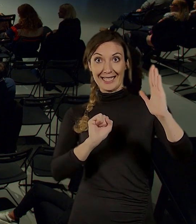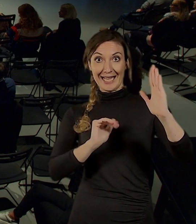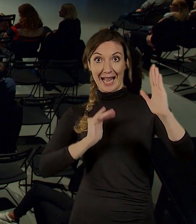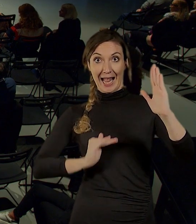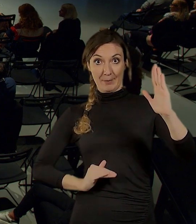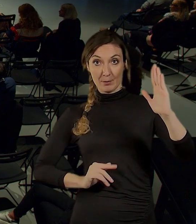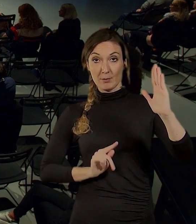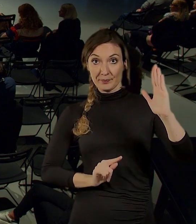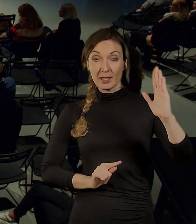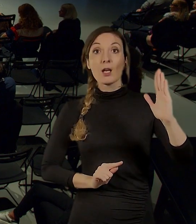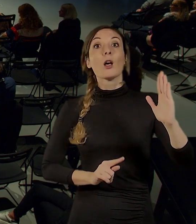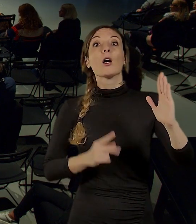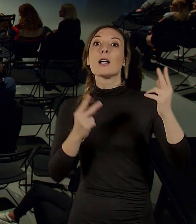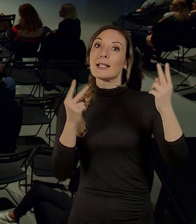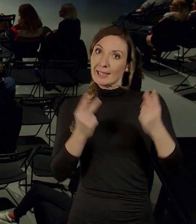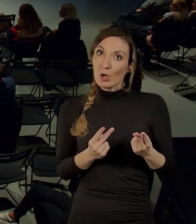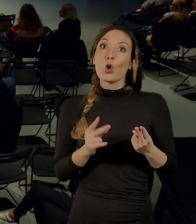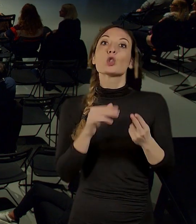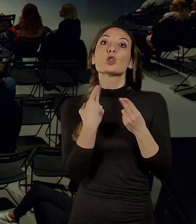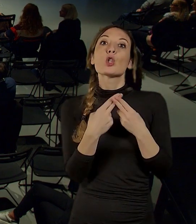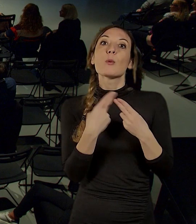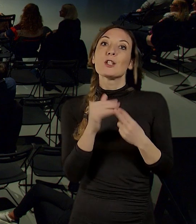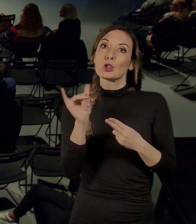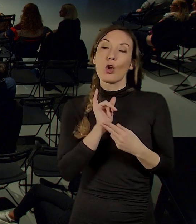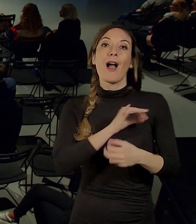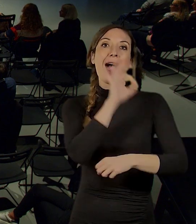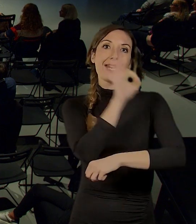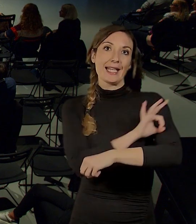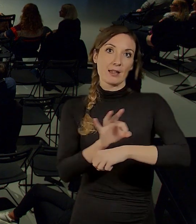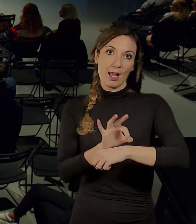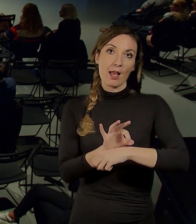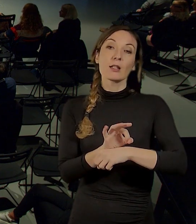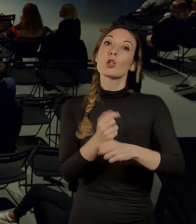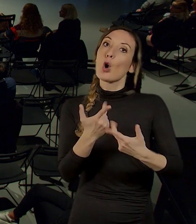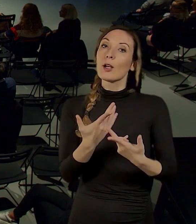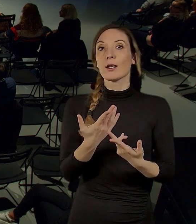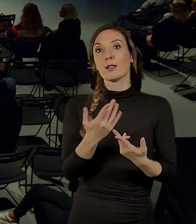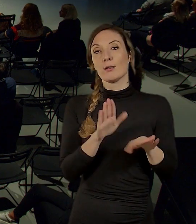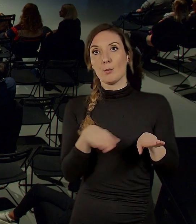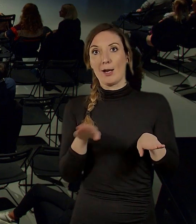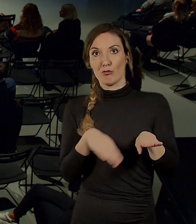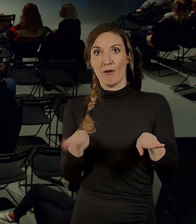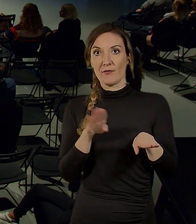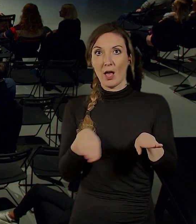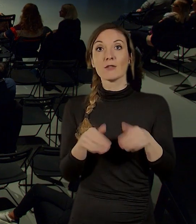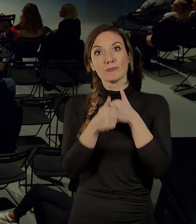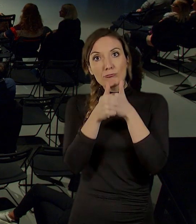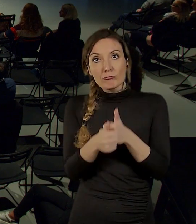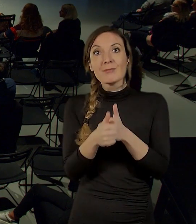near Komořanská Street, where the tram is planned. It was dimensioned that way all the time.